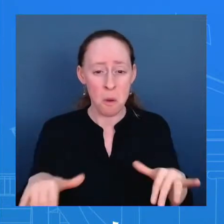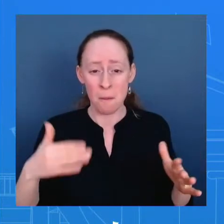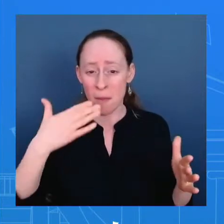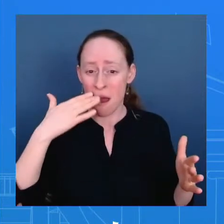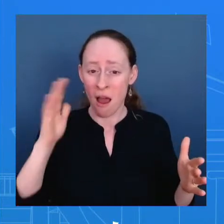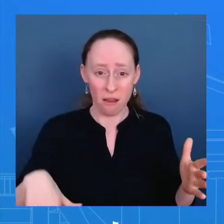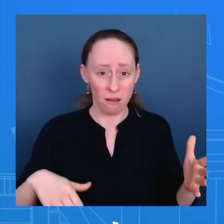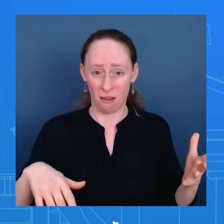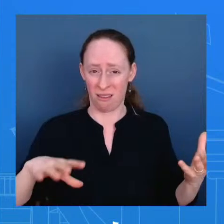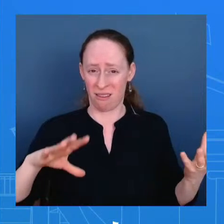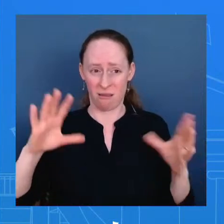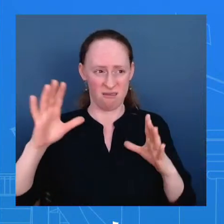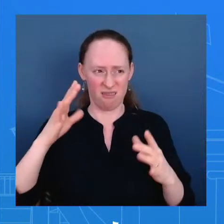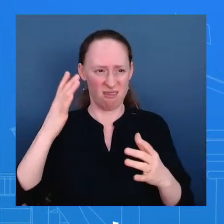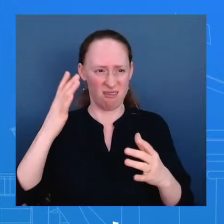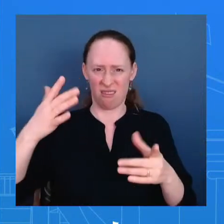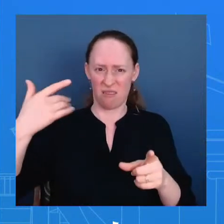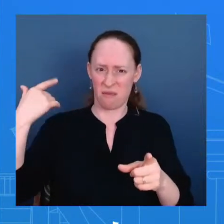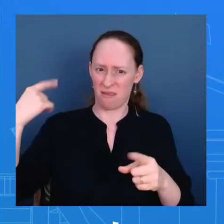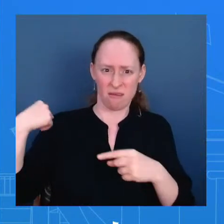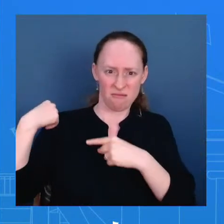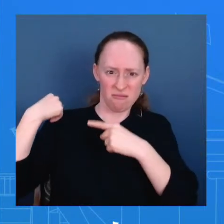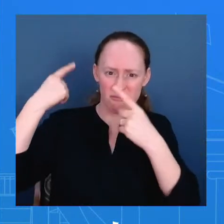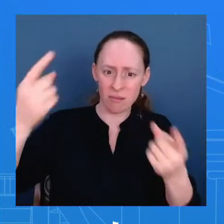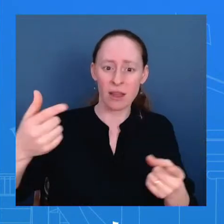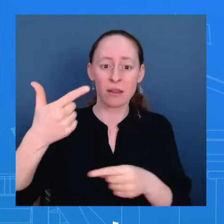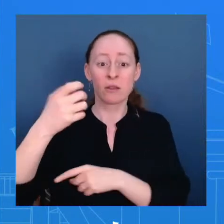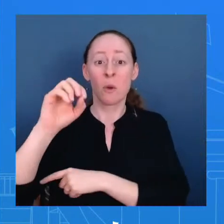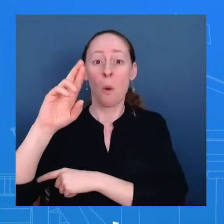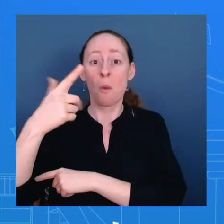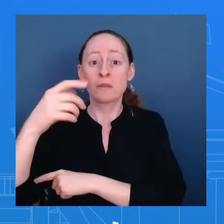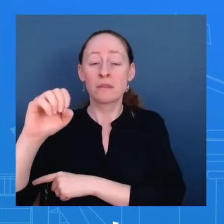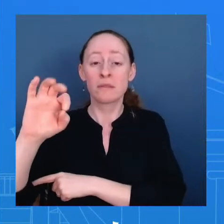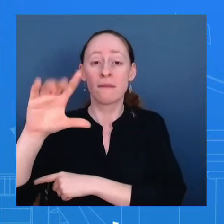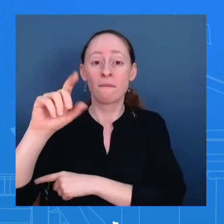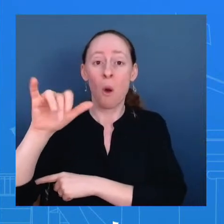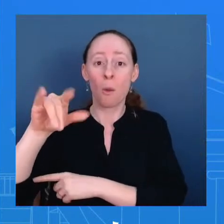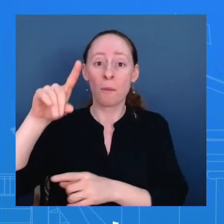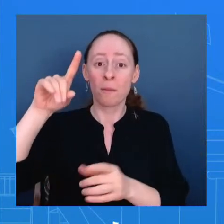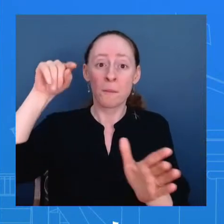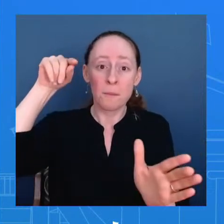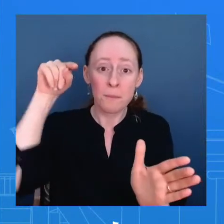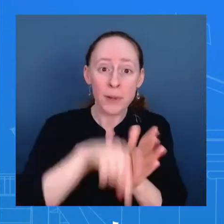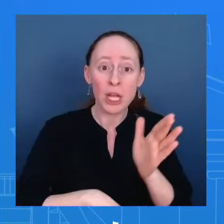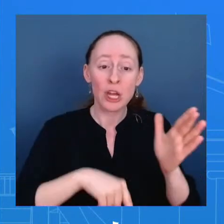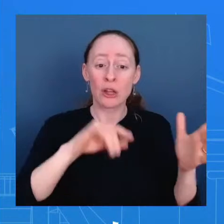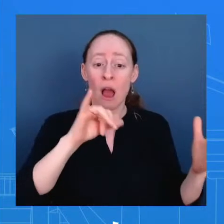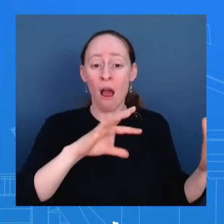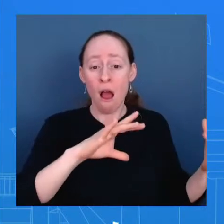the murder of George Floyd, since 1968 -- all wrapped up into a moment that that -- that, post-Charlottesville,